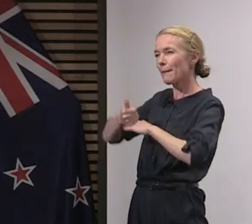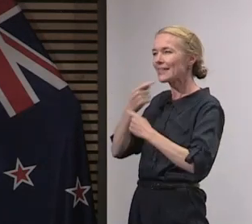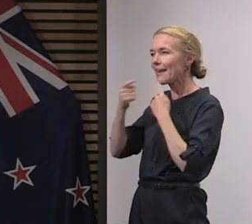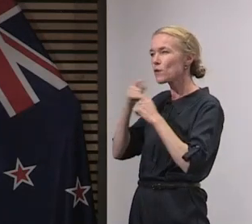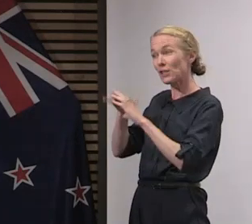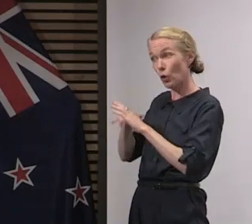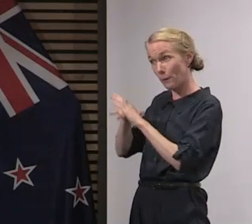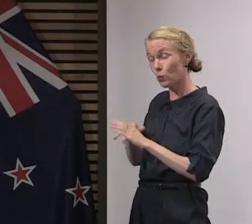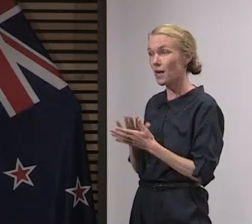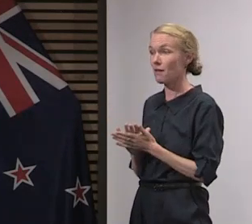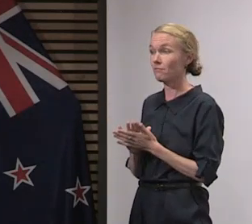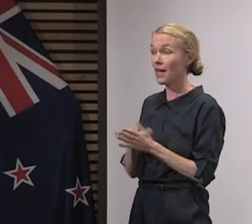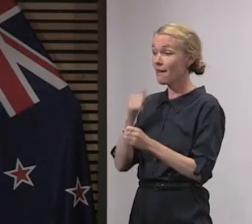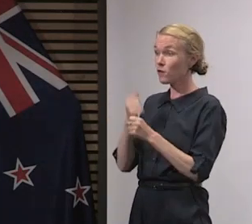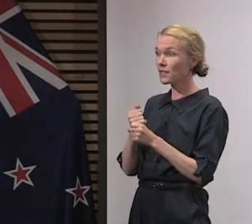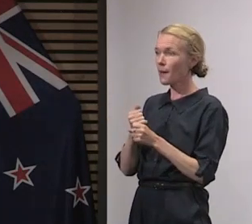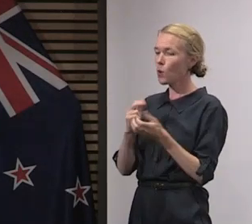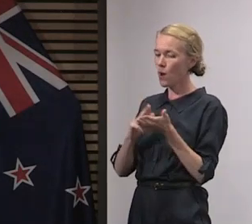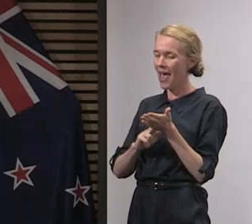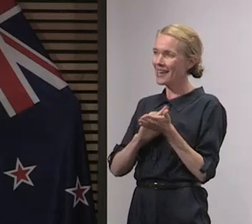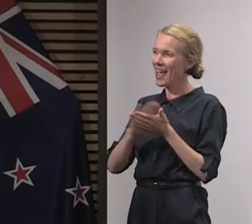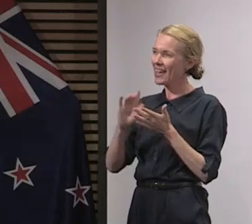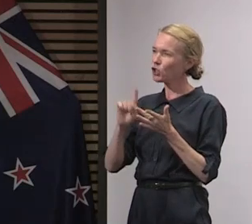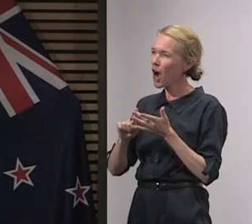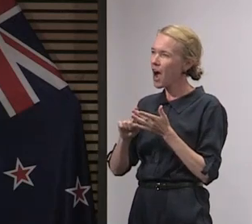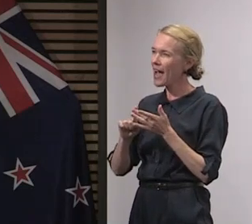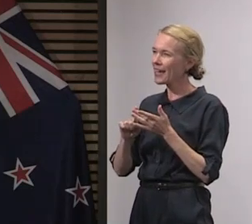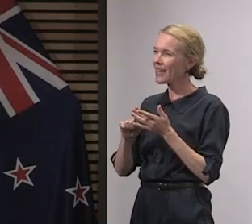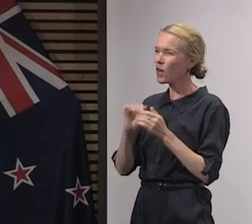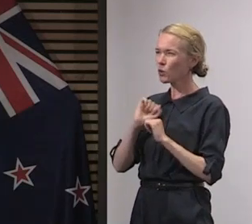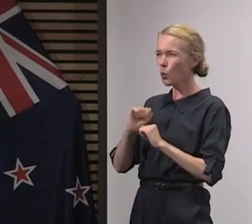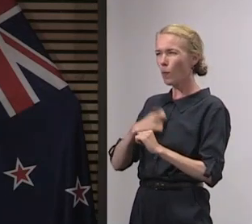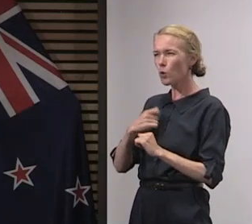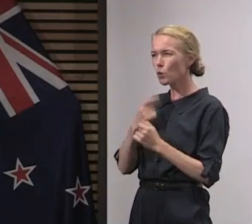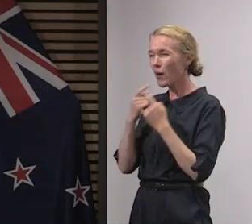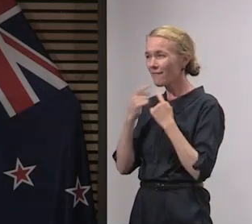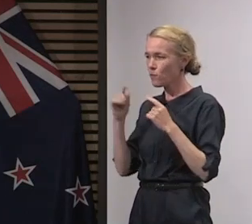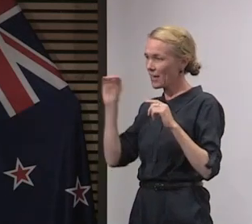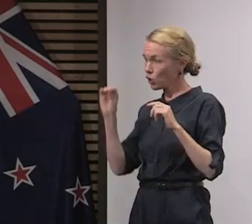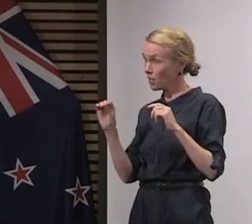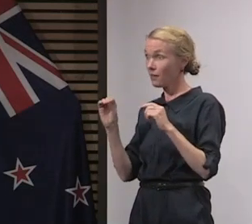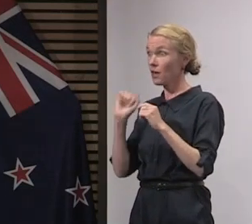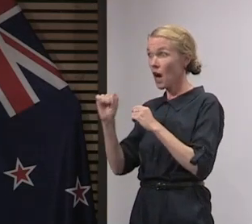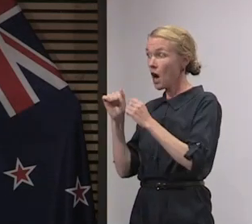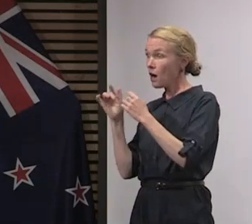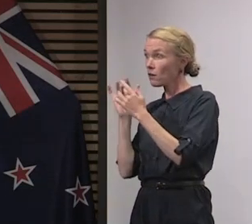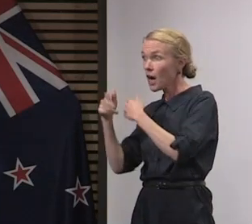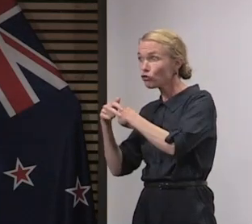efforts with our other health care databases and something that's a particular value here is to be able to link to our